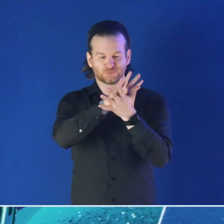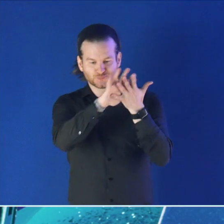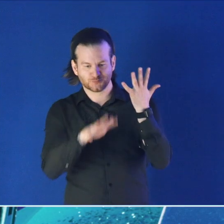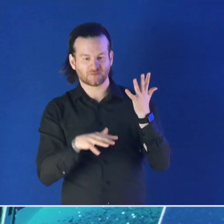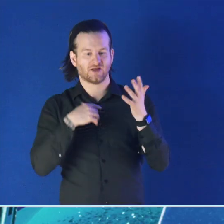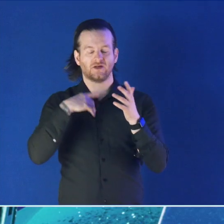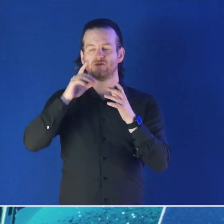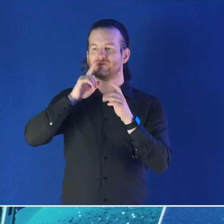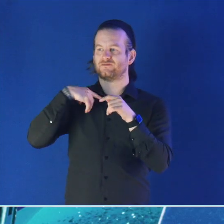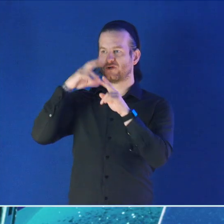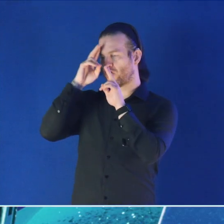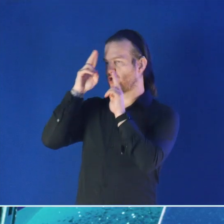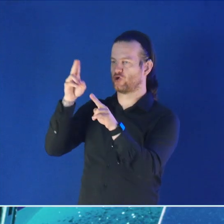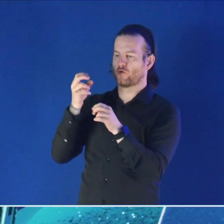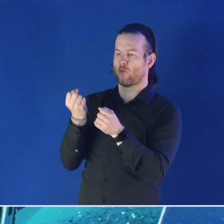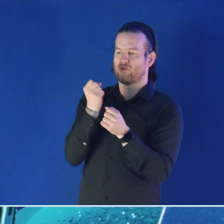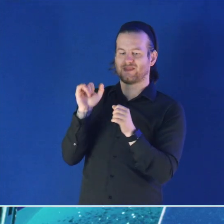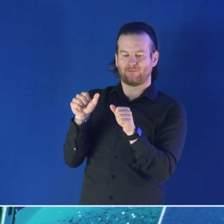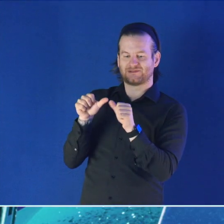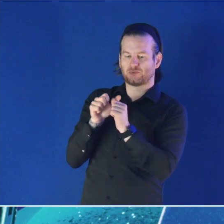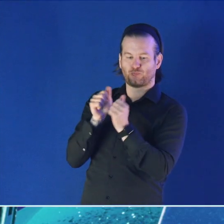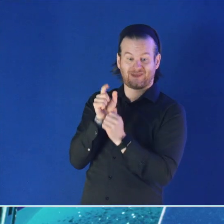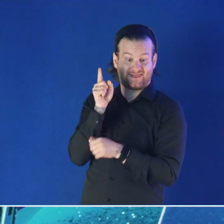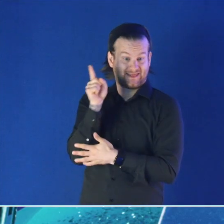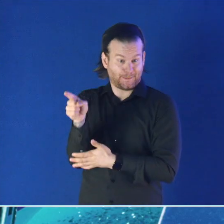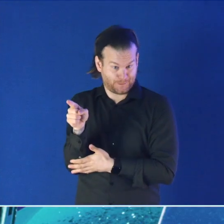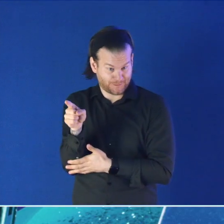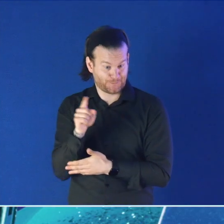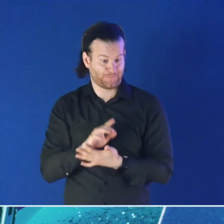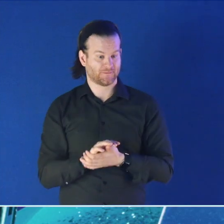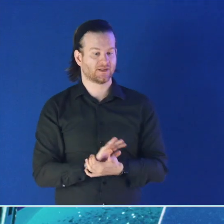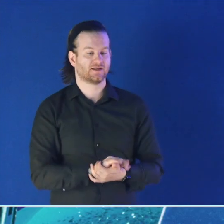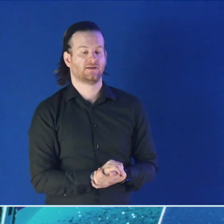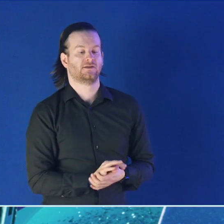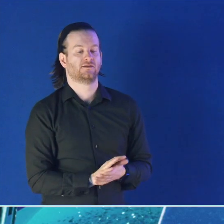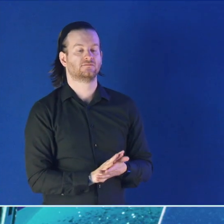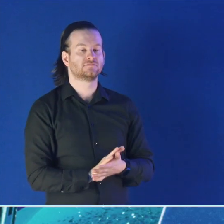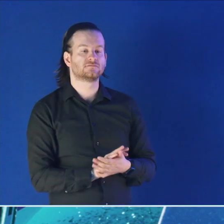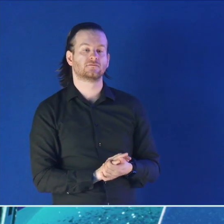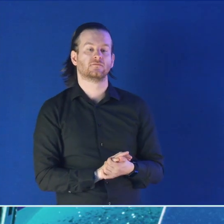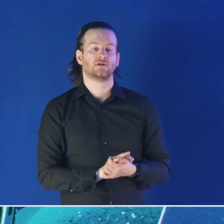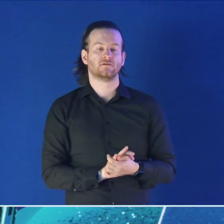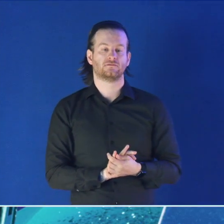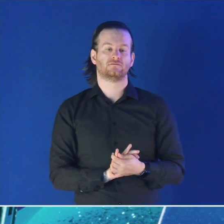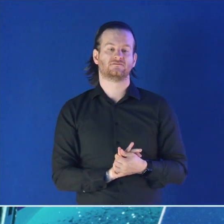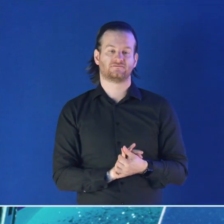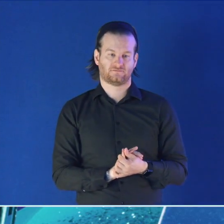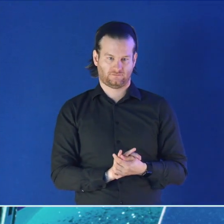for the Seattle Seahawks. I have a son who is on the spectrum. He's neurodivergent.